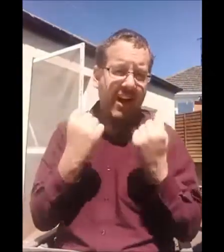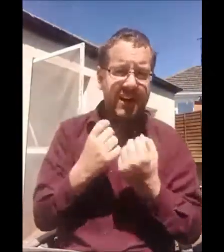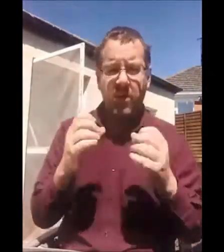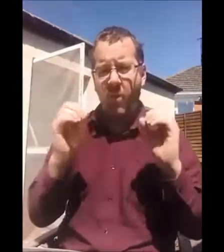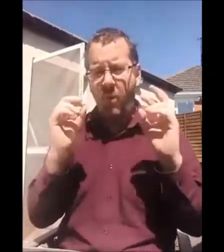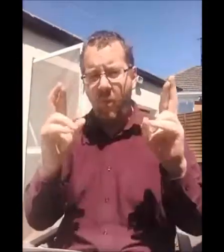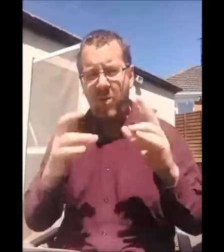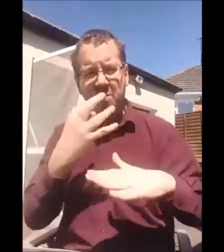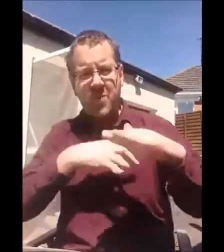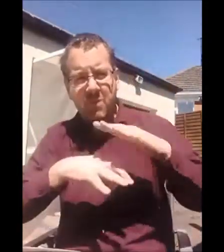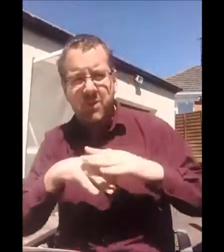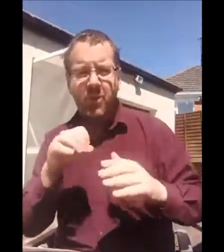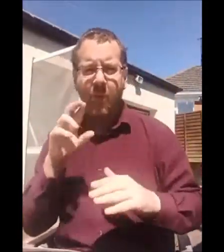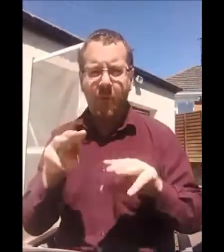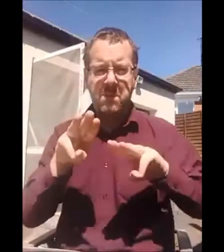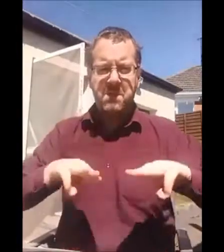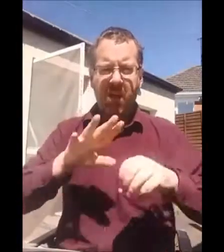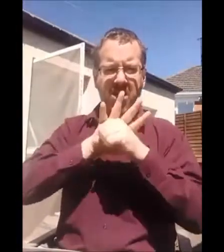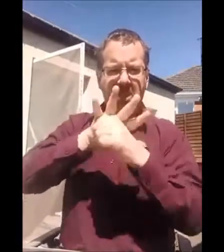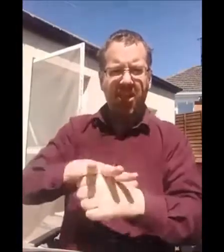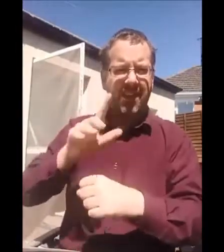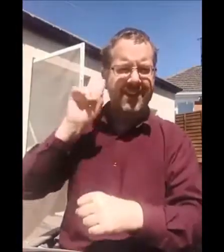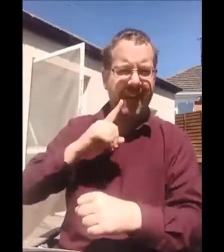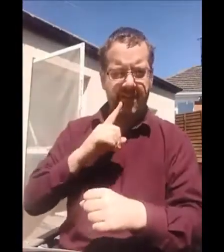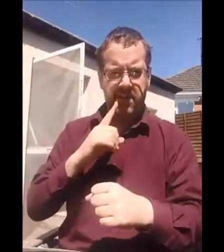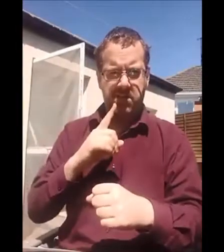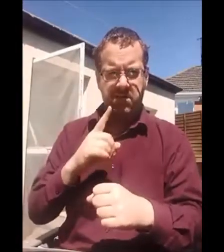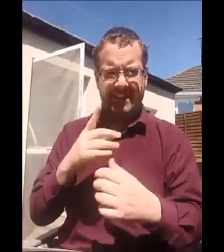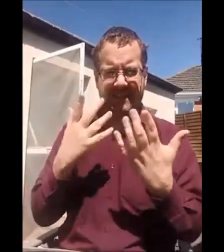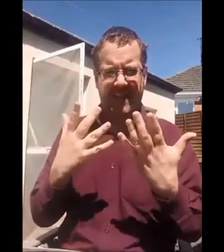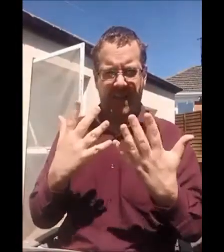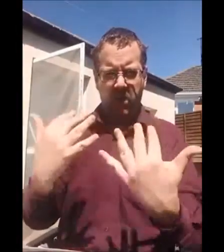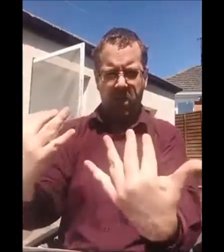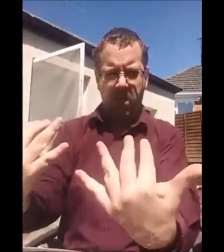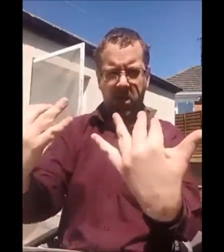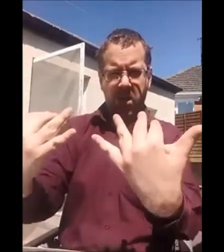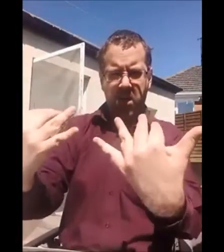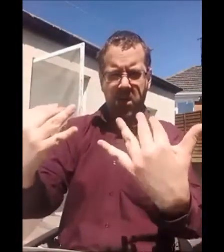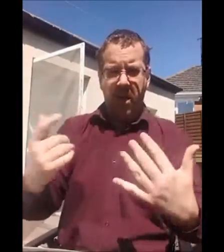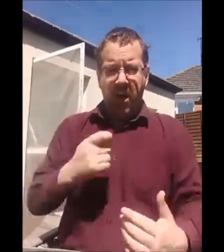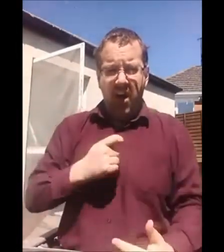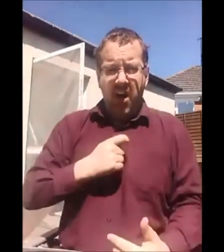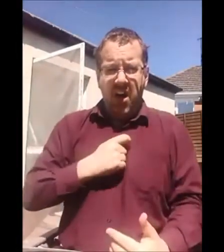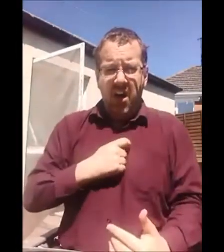this could be hearing society, or government, or people who have oppressed deaf people in the past - but now seeing the inexorable march of Deaf people towards them they're worried;